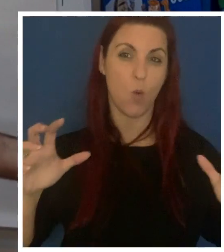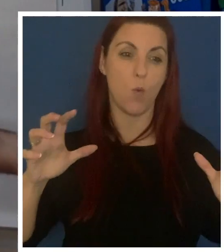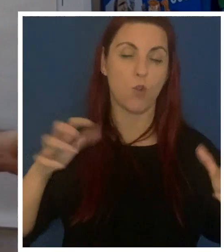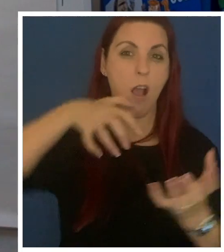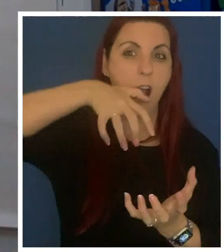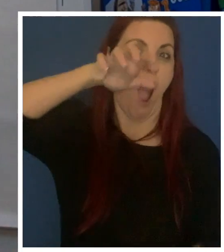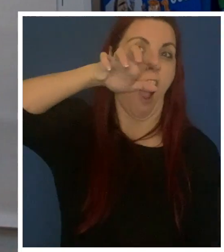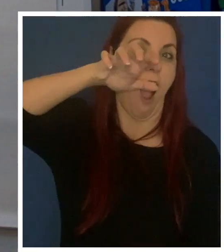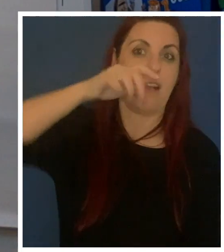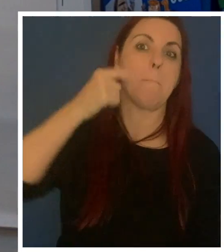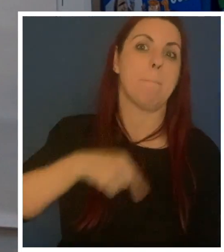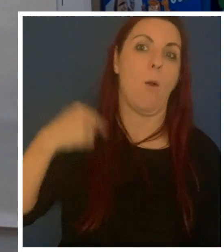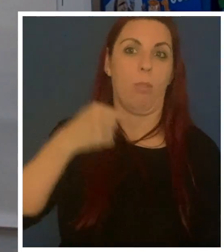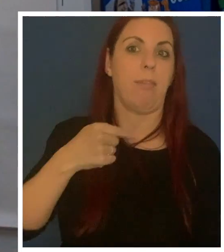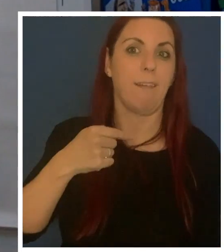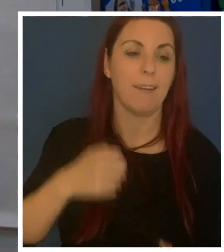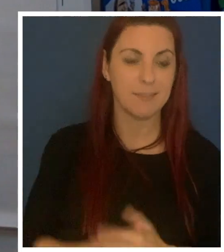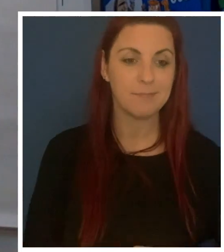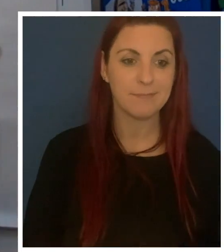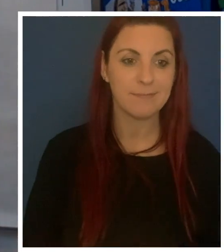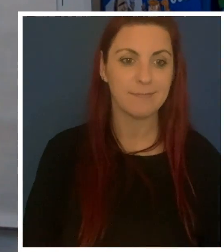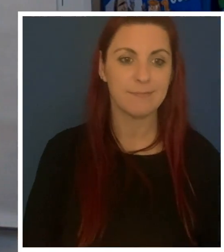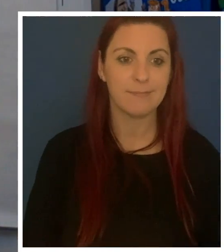sized mouth and we're going to do that first of all by doing one big curve that